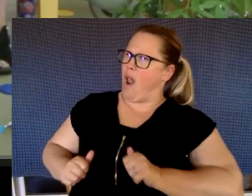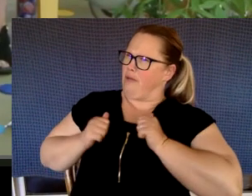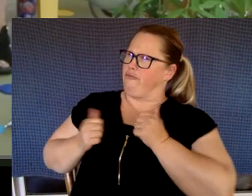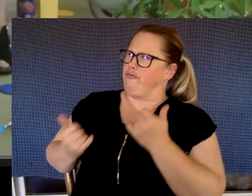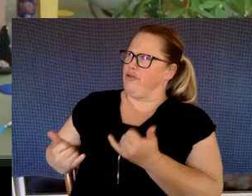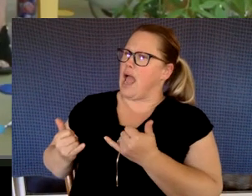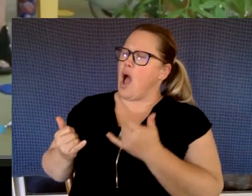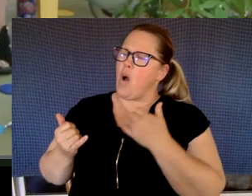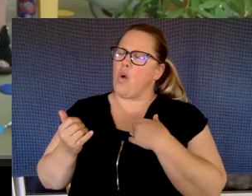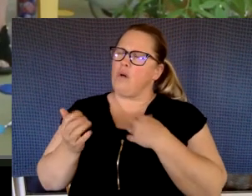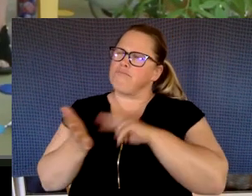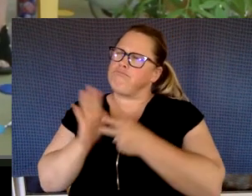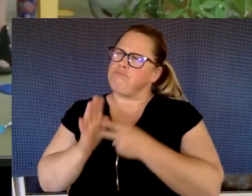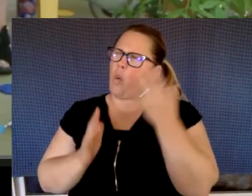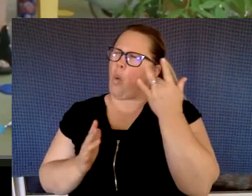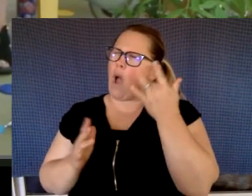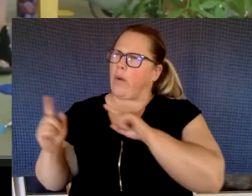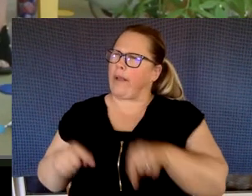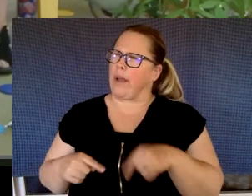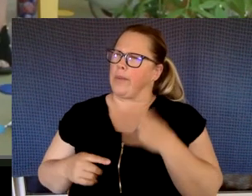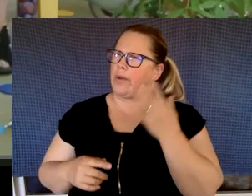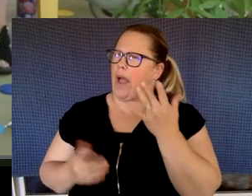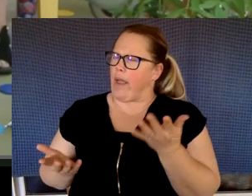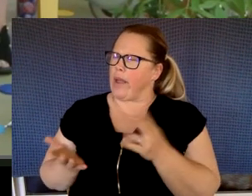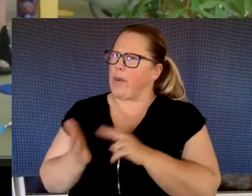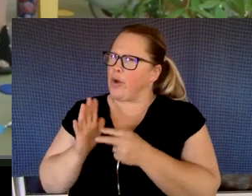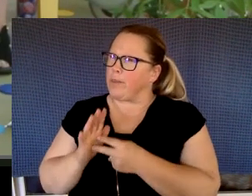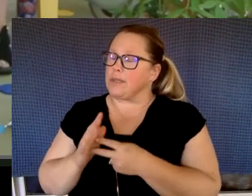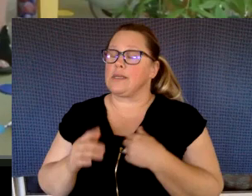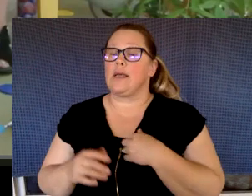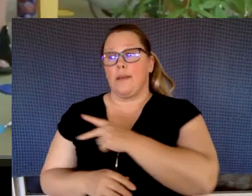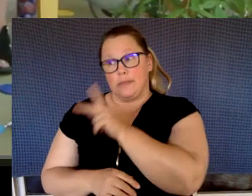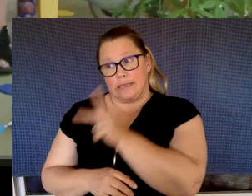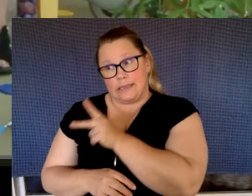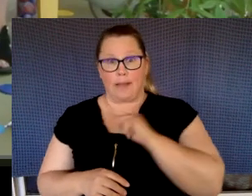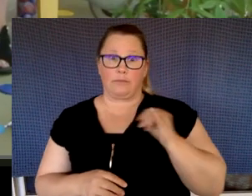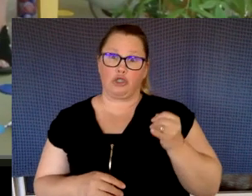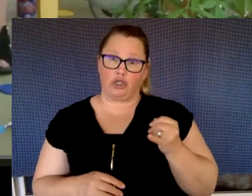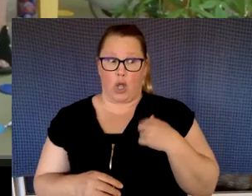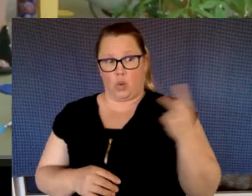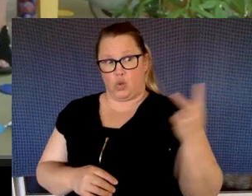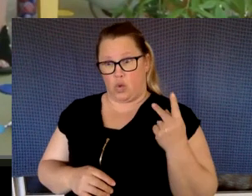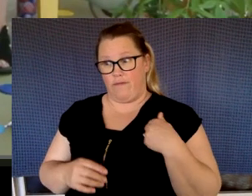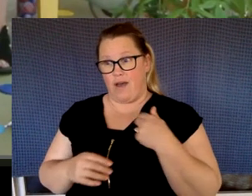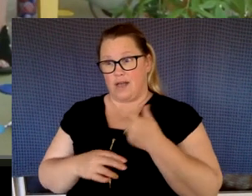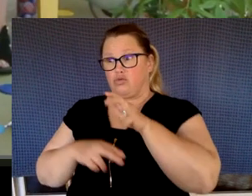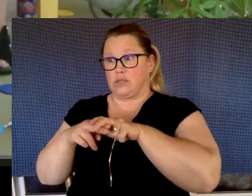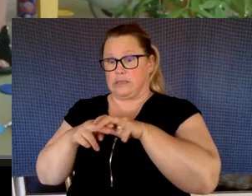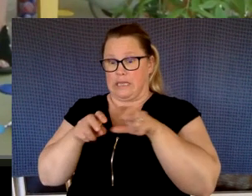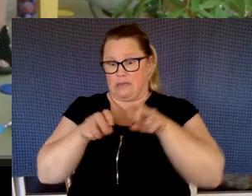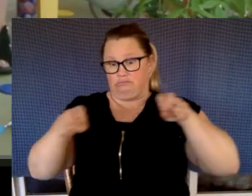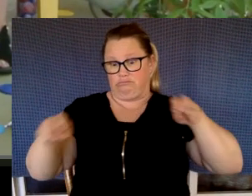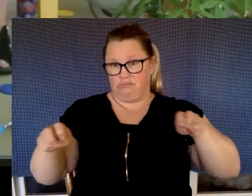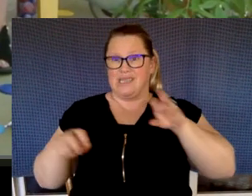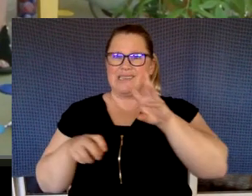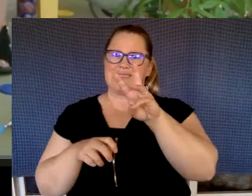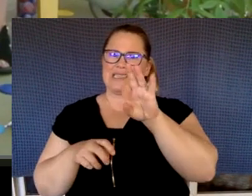sort of the purpose of us getting together. First of all Mrs.Kane and I are having social distancing so we're being very safe and careful.